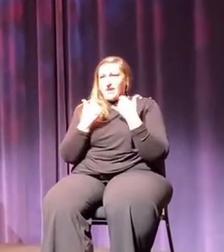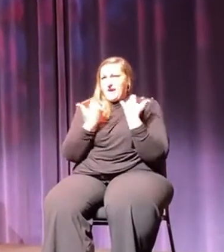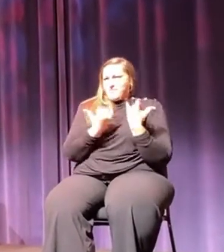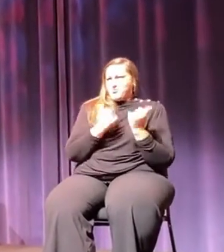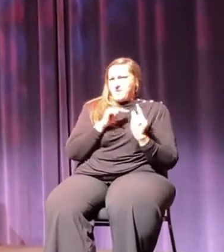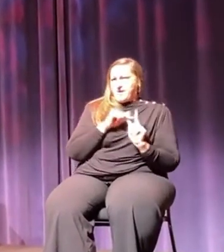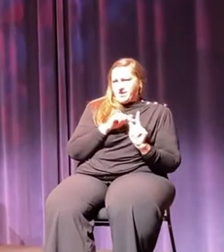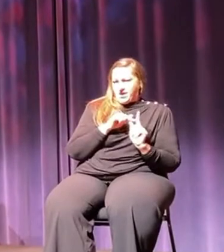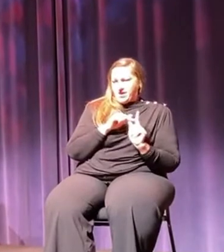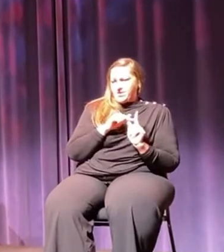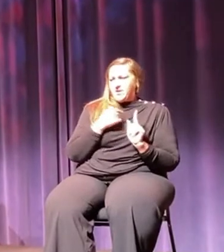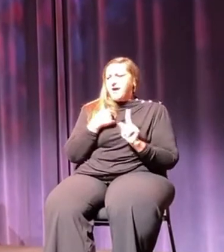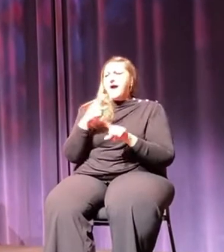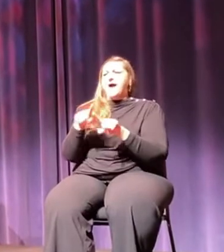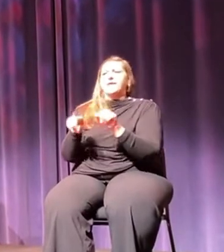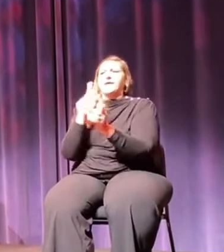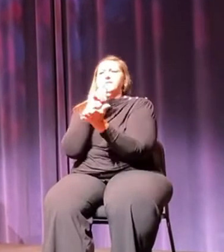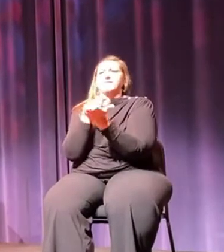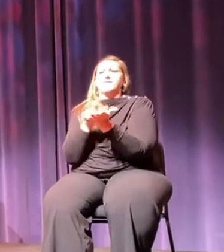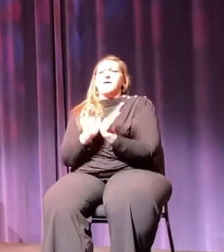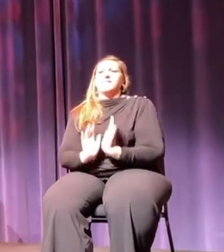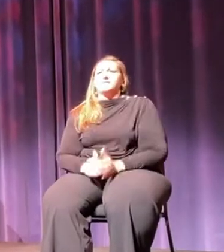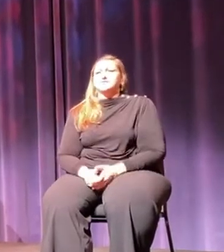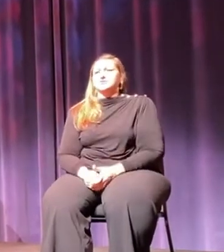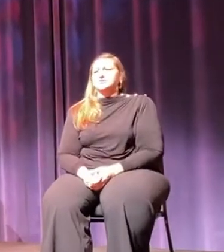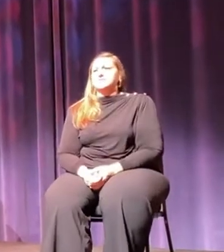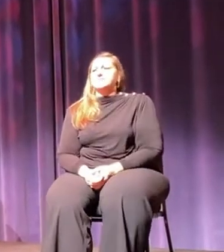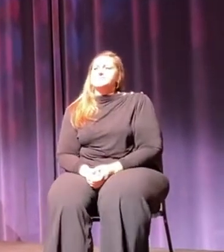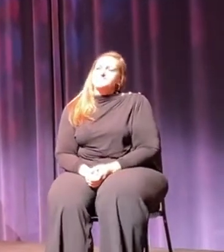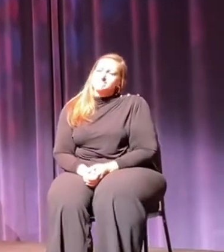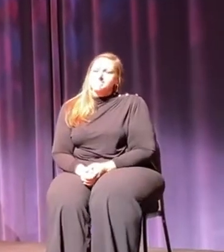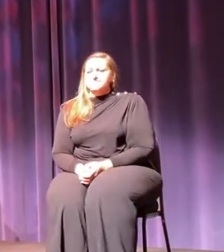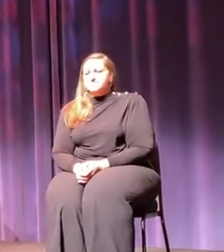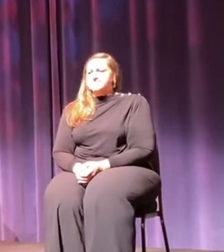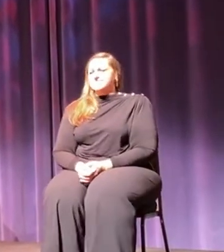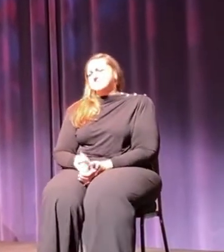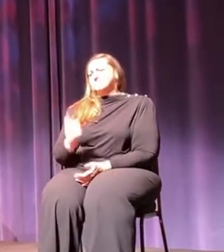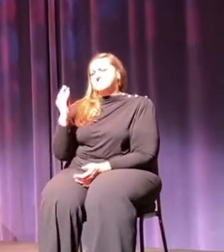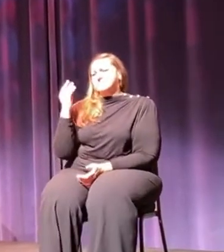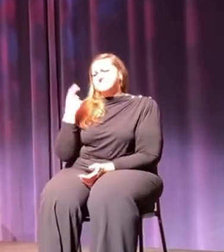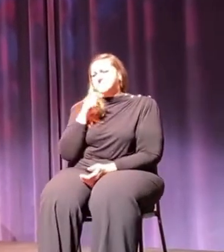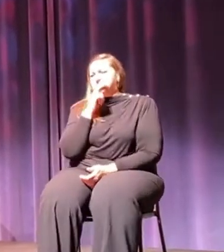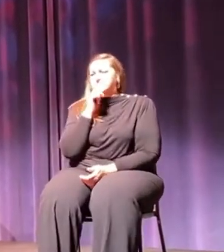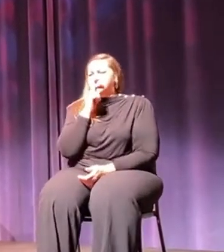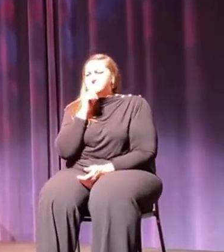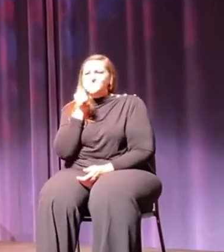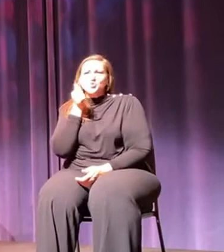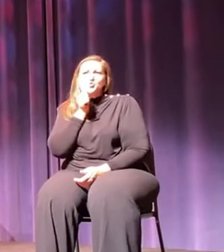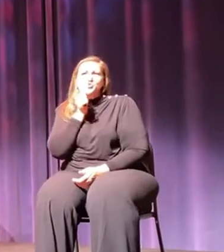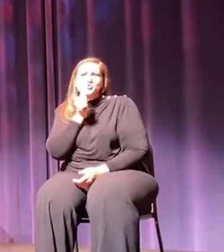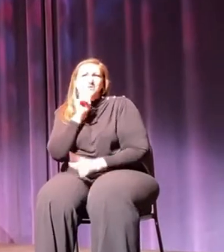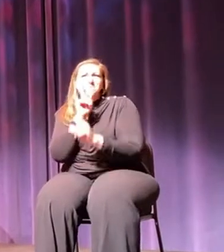is something I cannot acknowledge. I think maybe girl is inevitable.